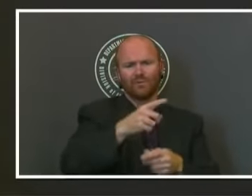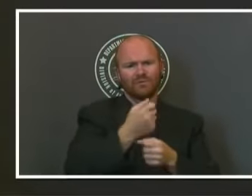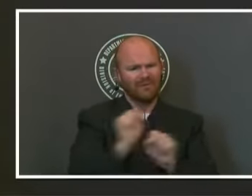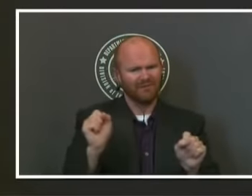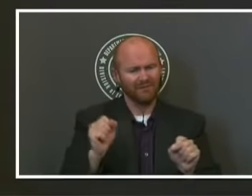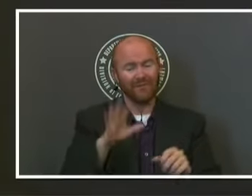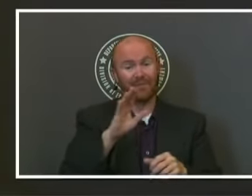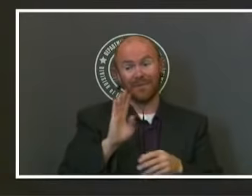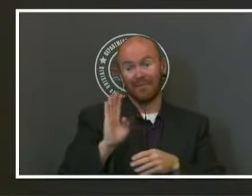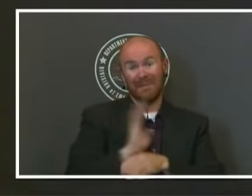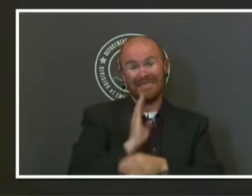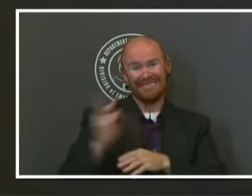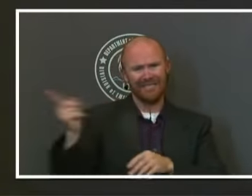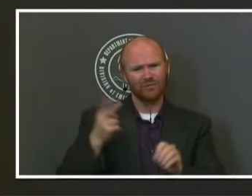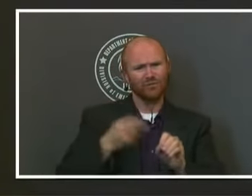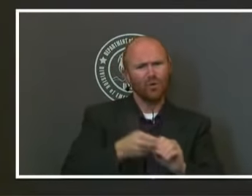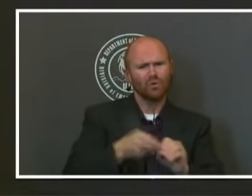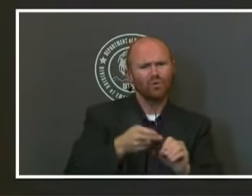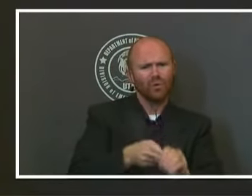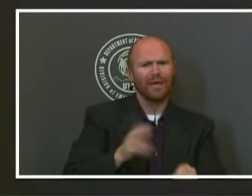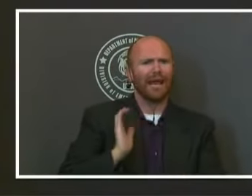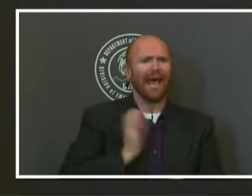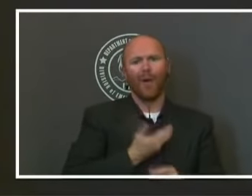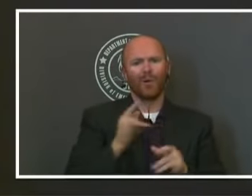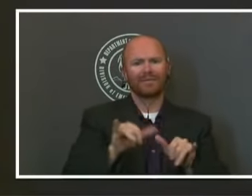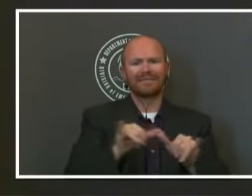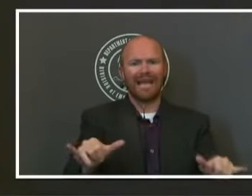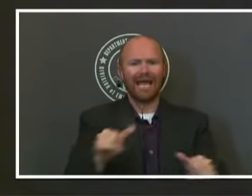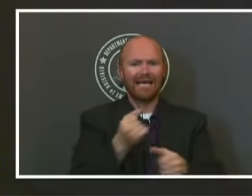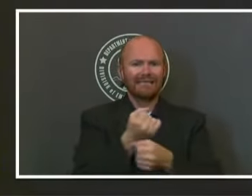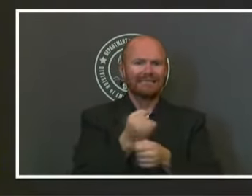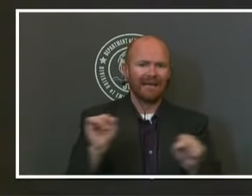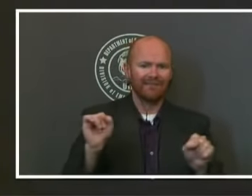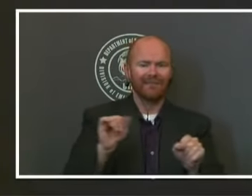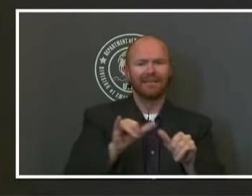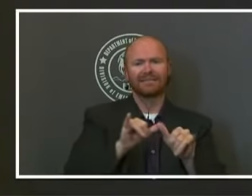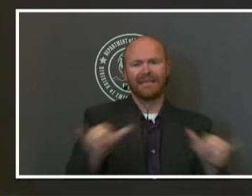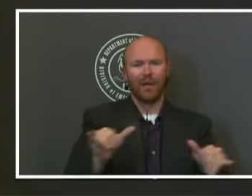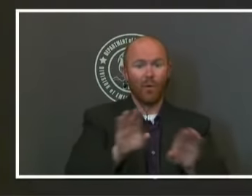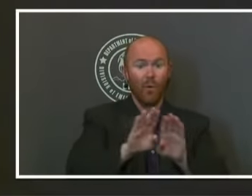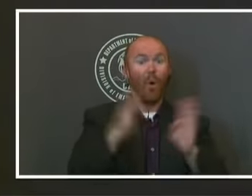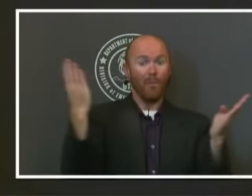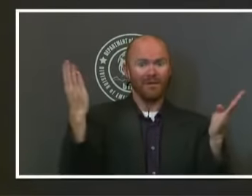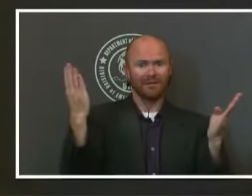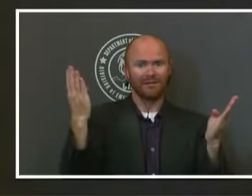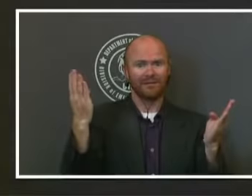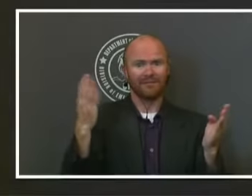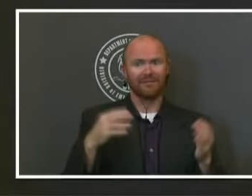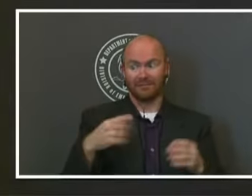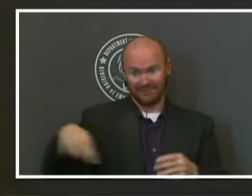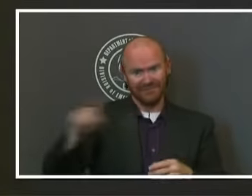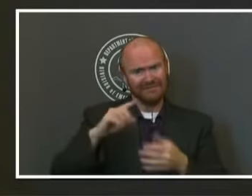joining the cause to make sure they have a safe environment so